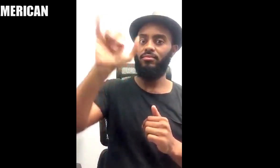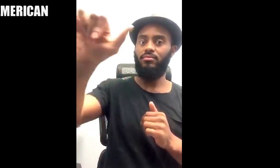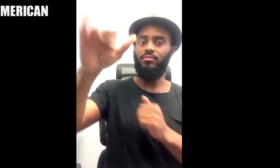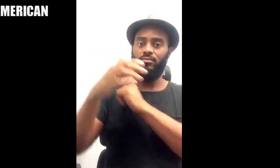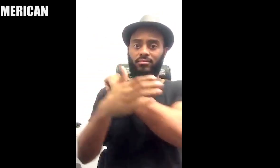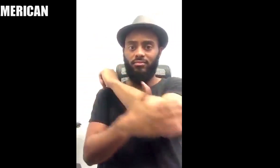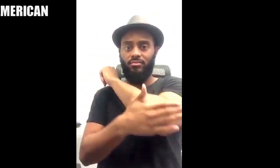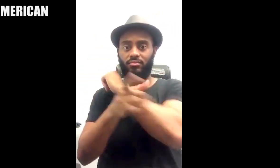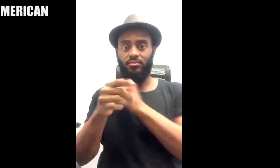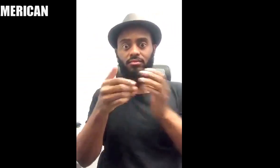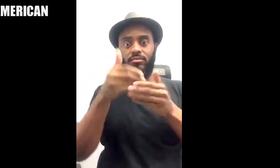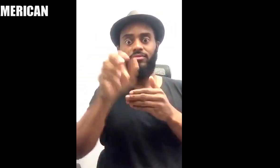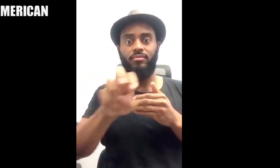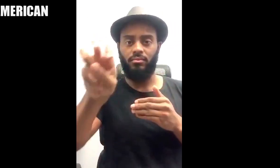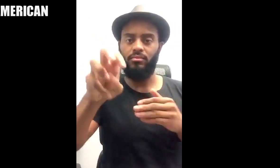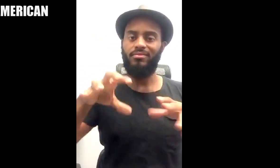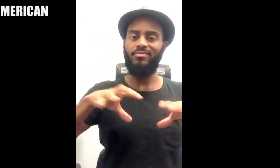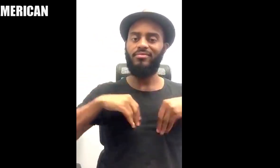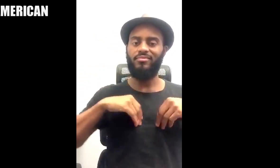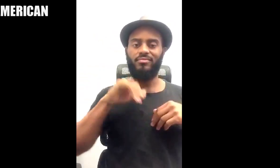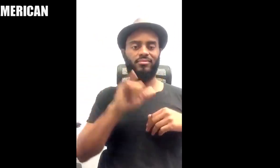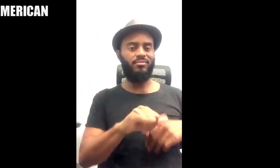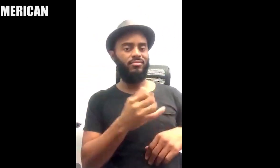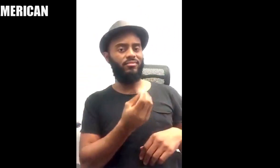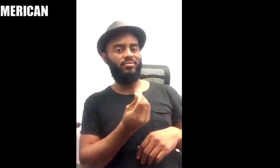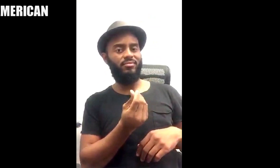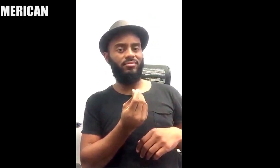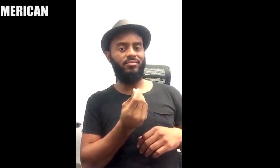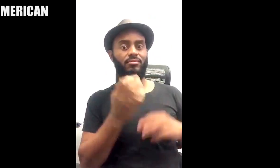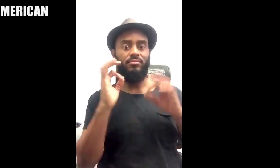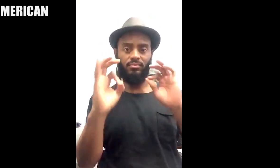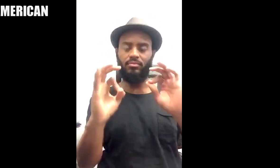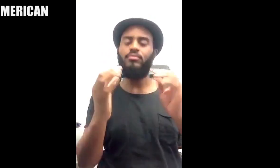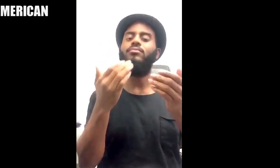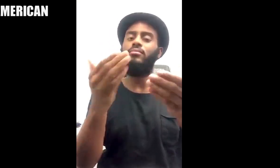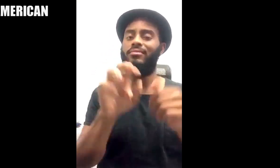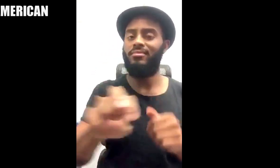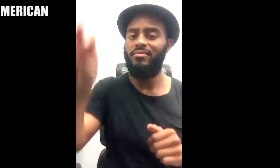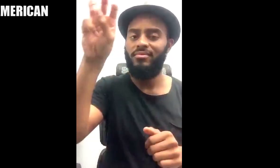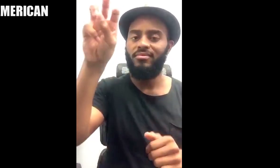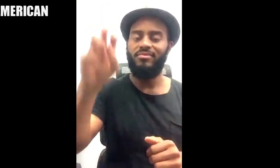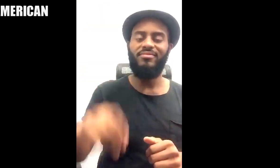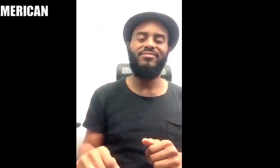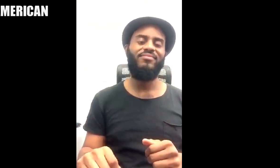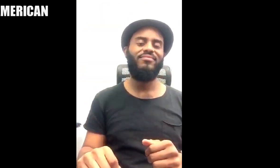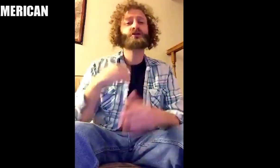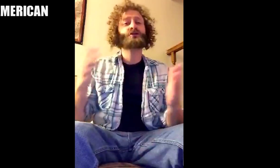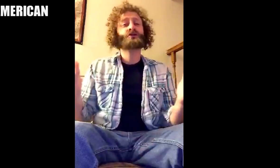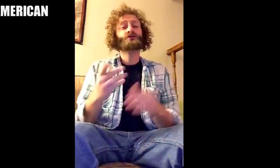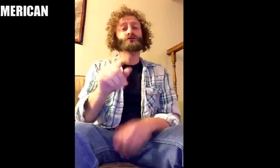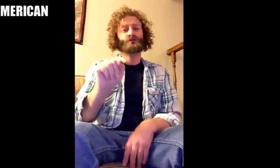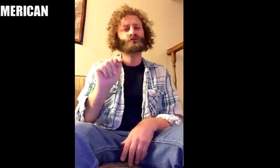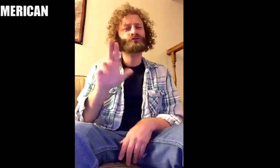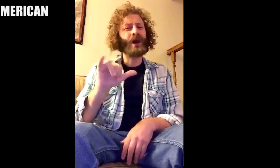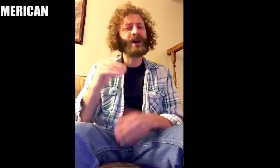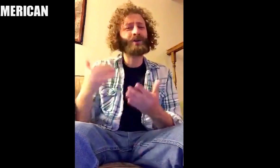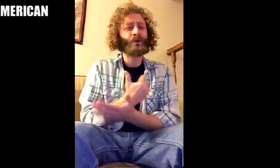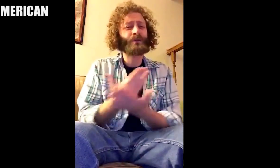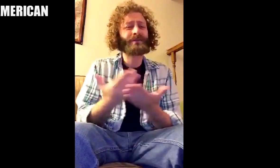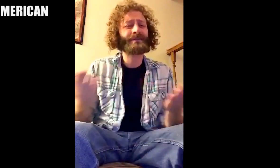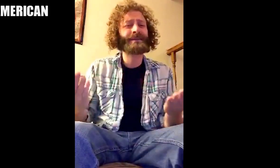See if the next country will accept the currency from the country you are in. I strongly encourage you to try new things.